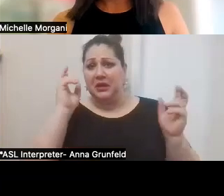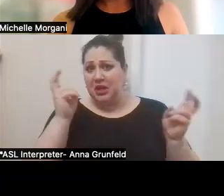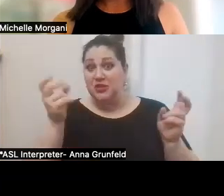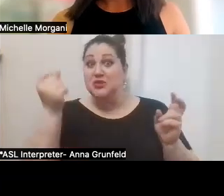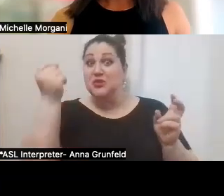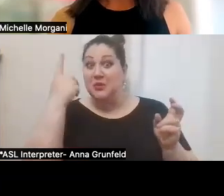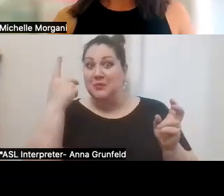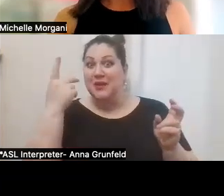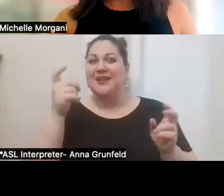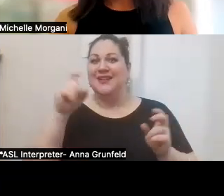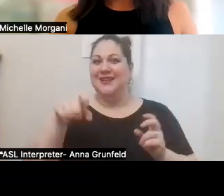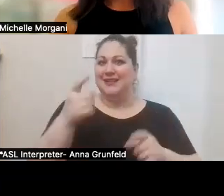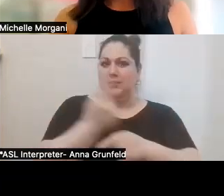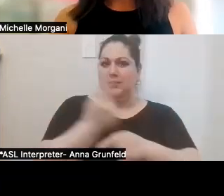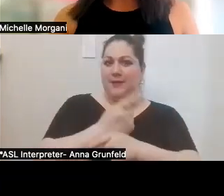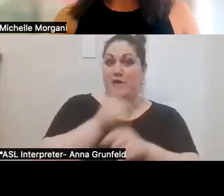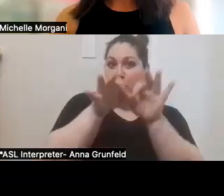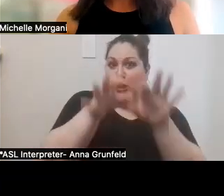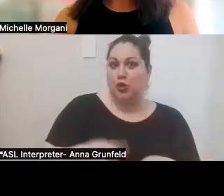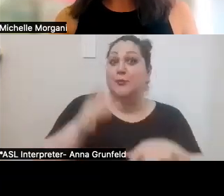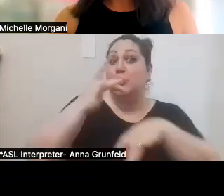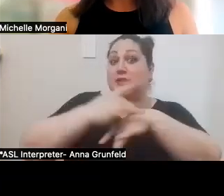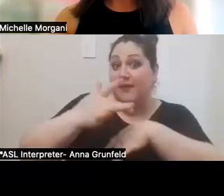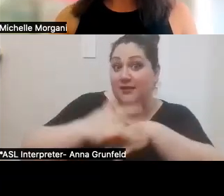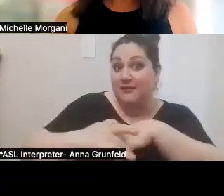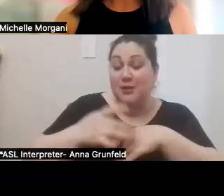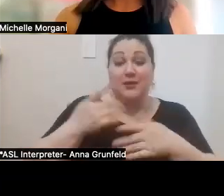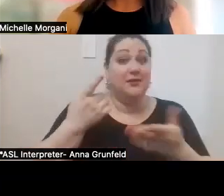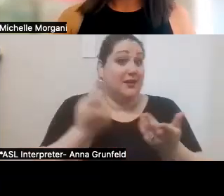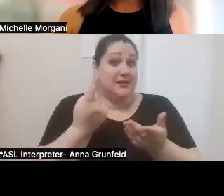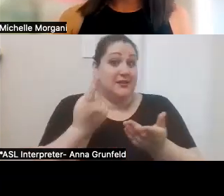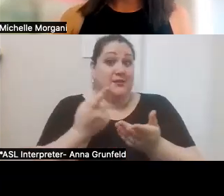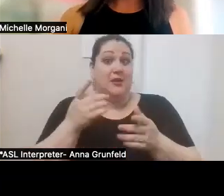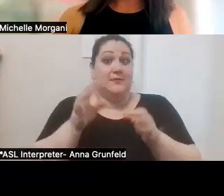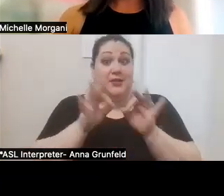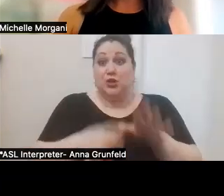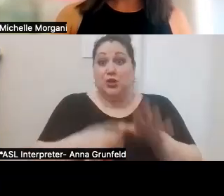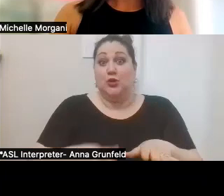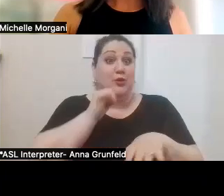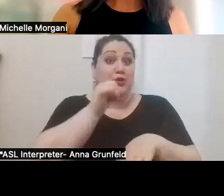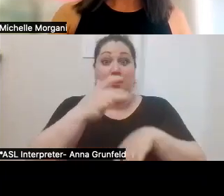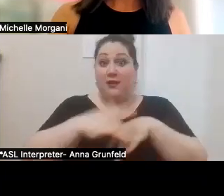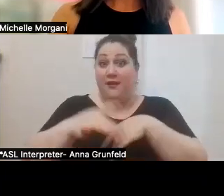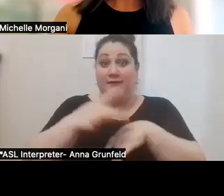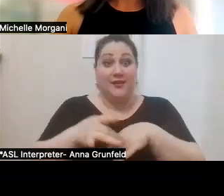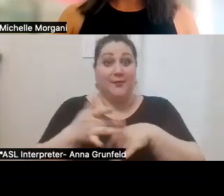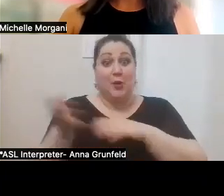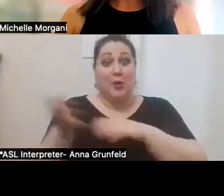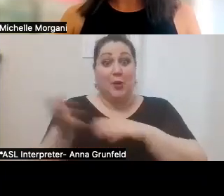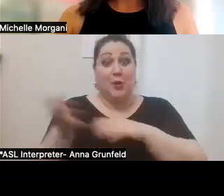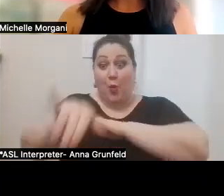And oftentimes interpreters may not be available in those overnight shifts. So, we do want to just be mindful of when